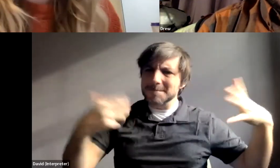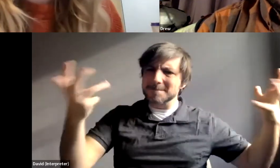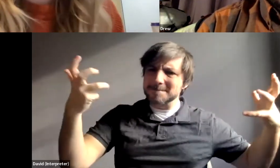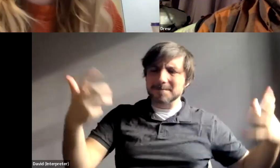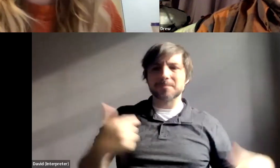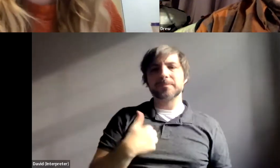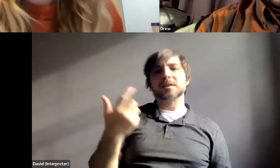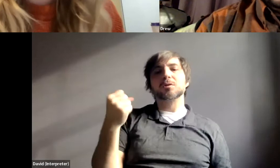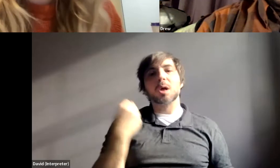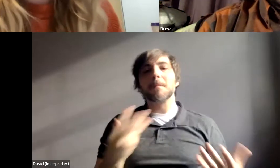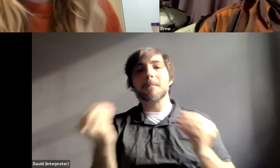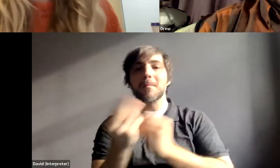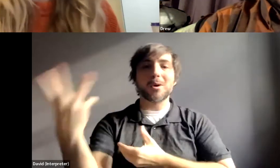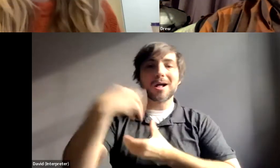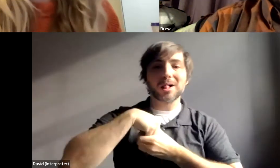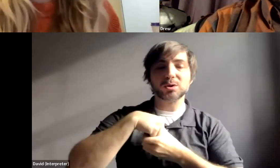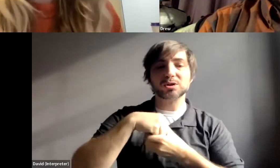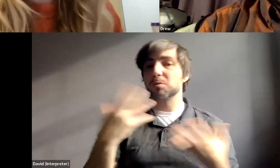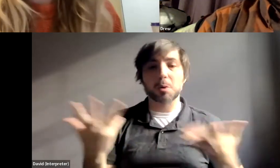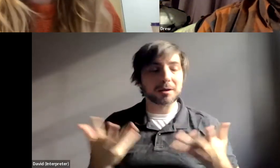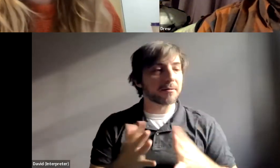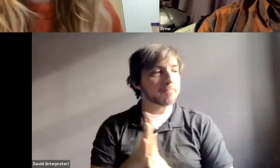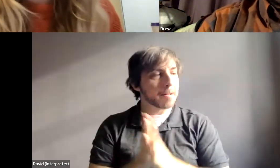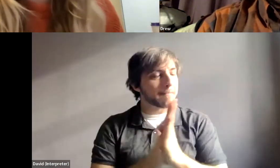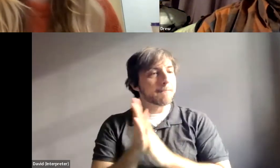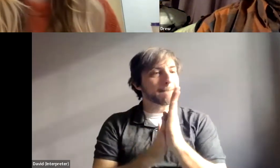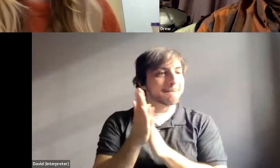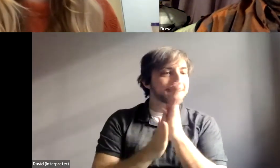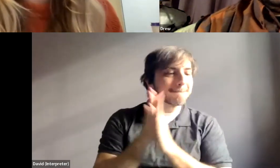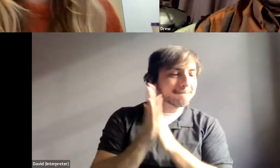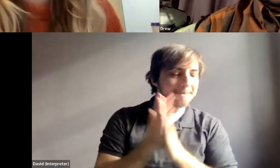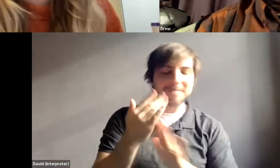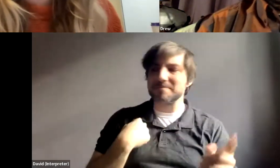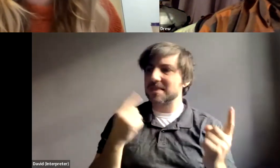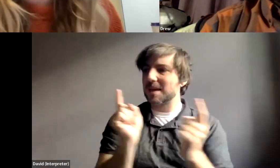we have under gone, I have met in the past few months with a represent from